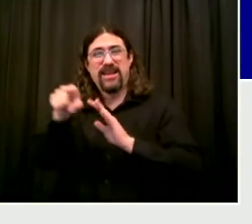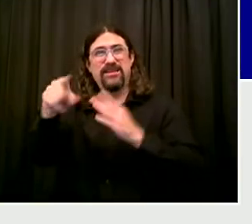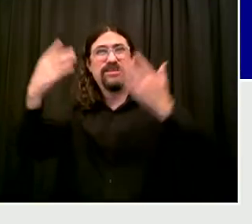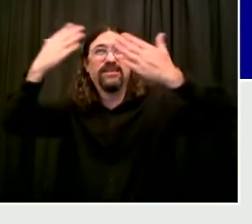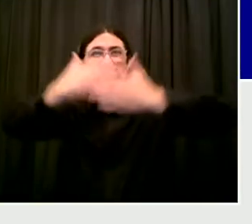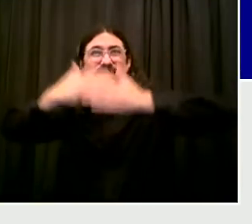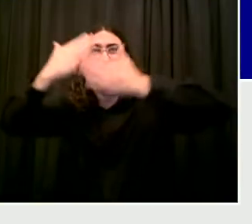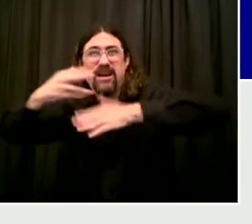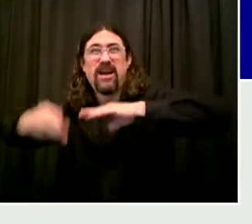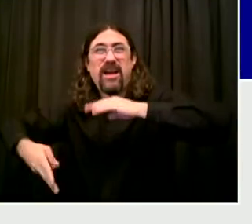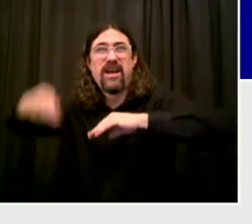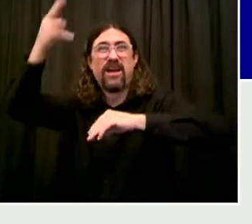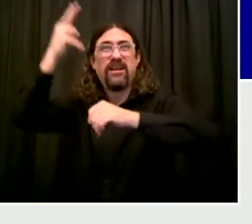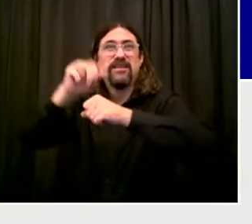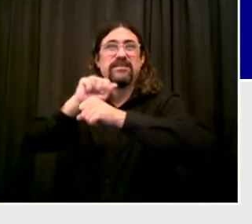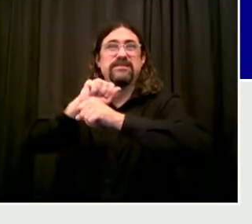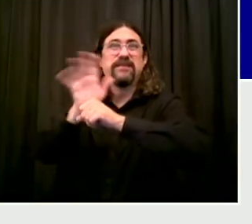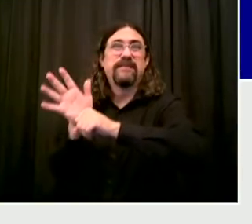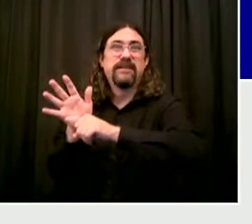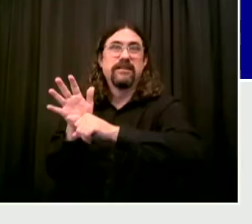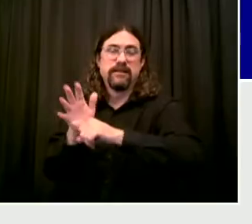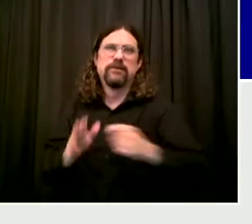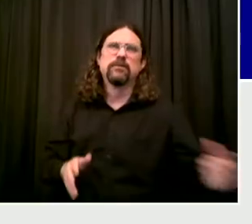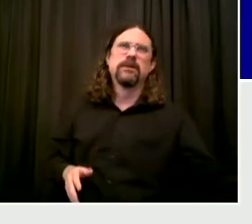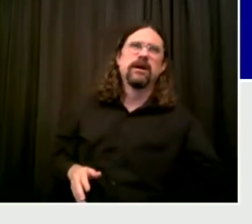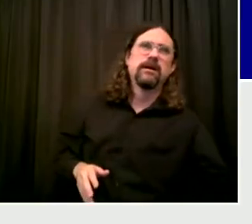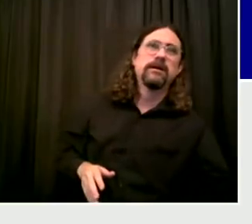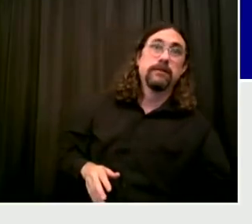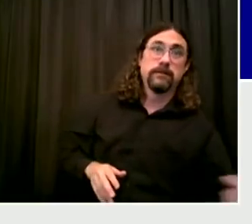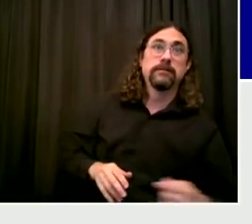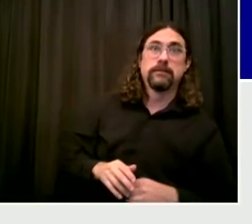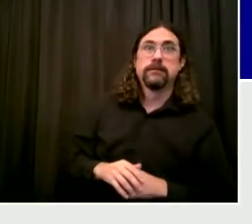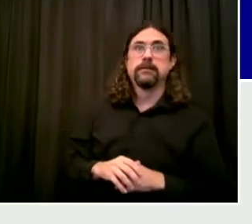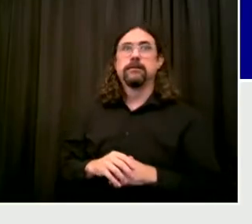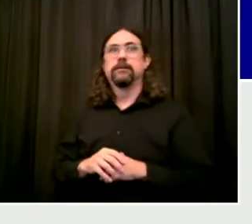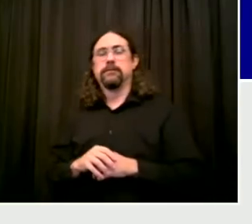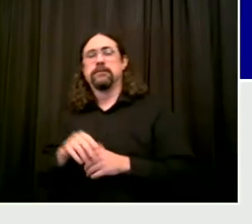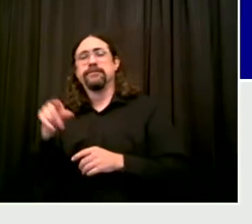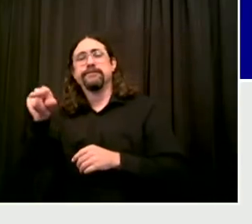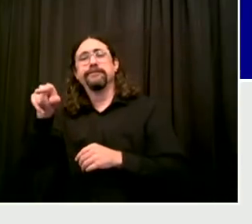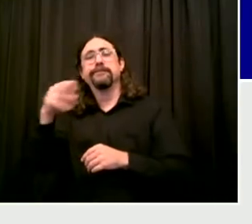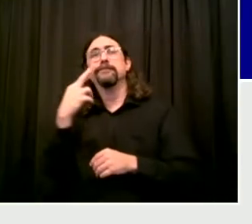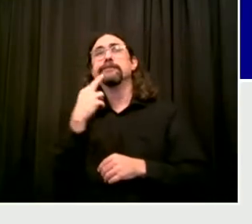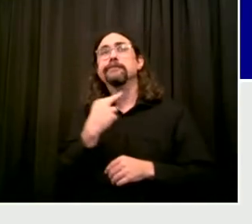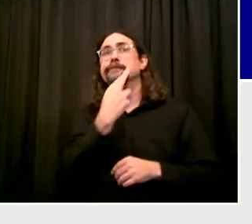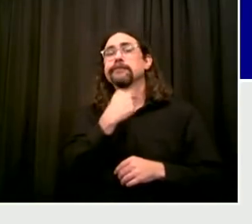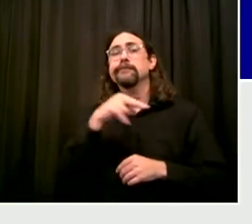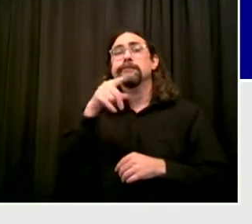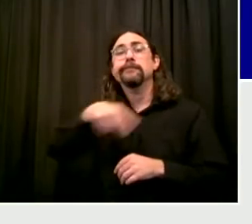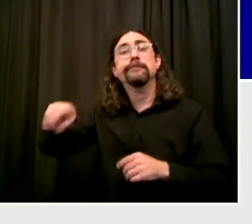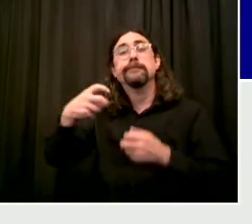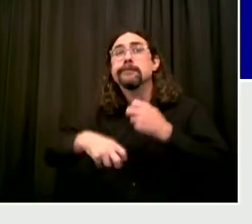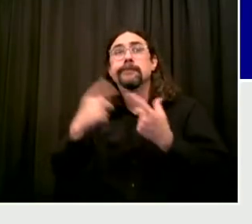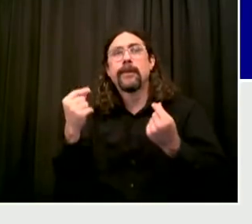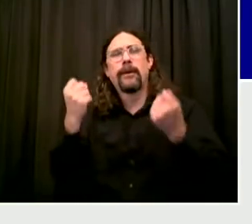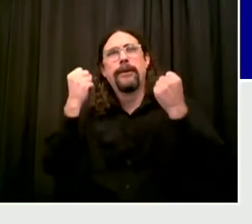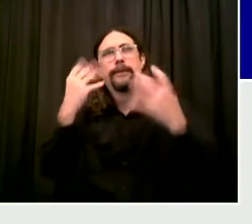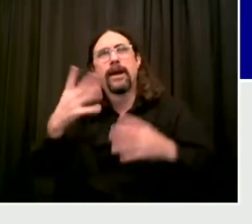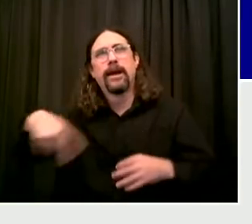TESTING POSITIVE FOR THE CORONAVIRUS ALL LINKED TO A SINGLE RESTAURANT.